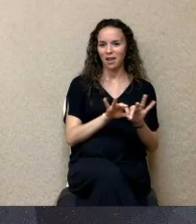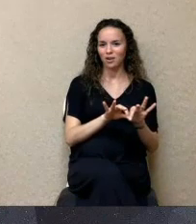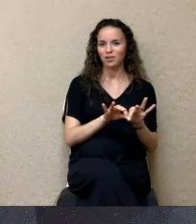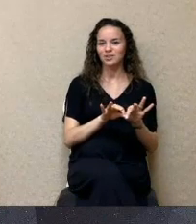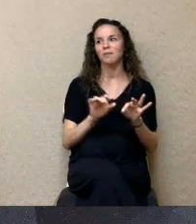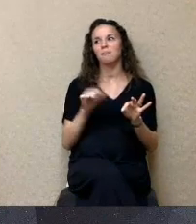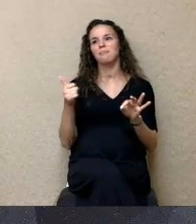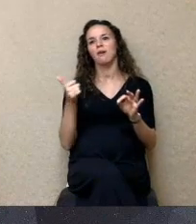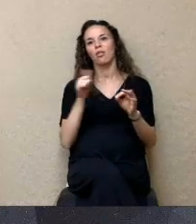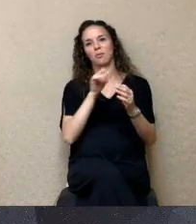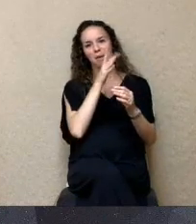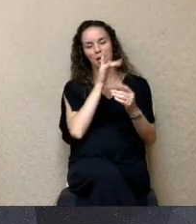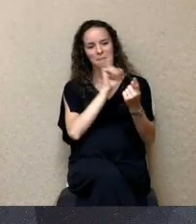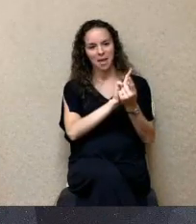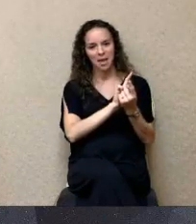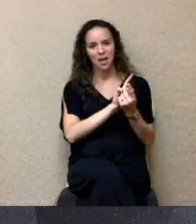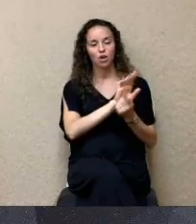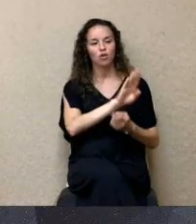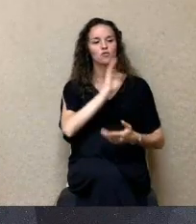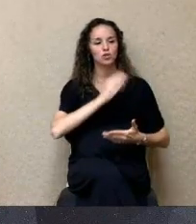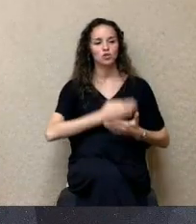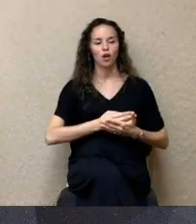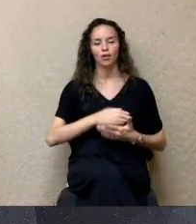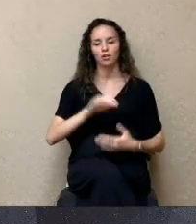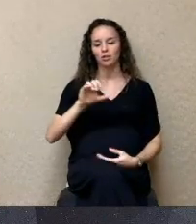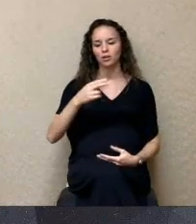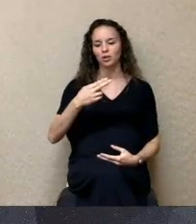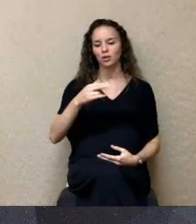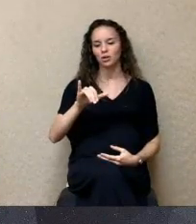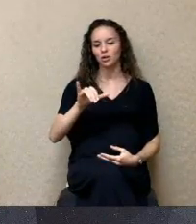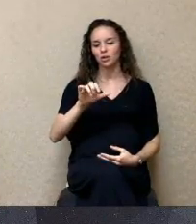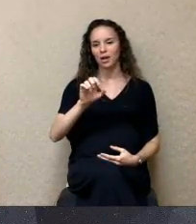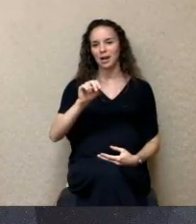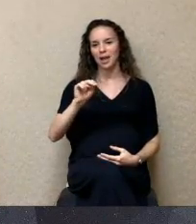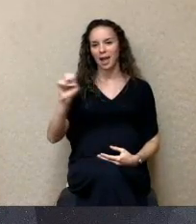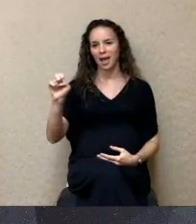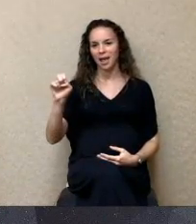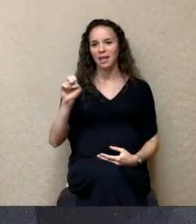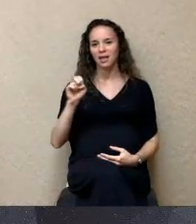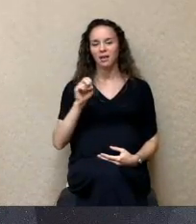Her daughter is Cheyenne and she's just, when we met them